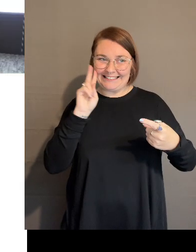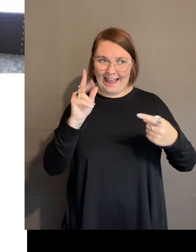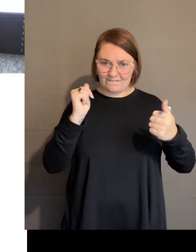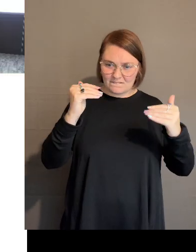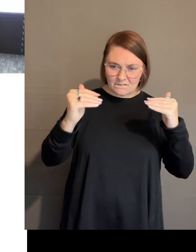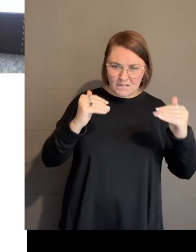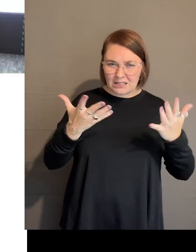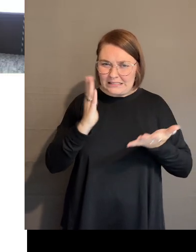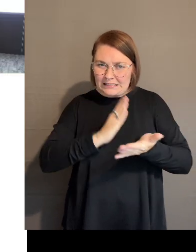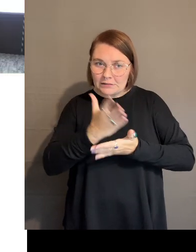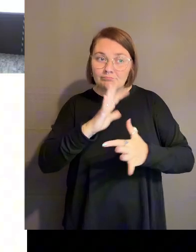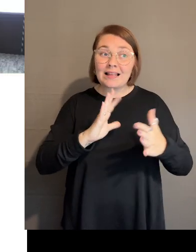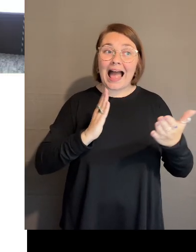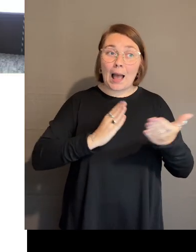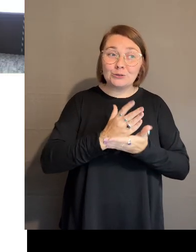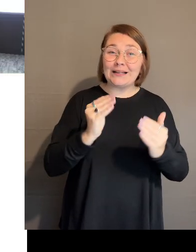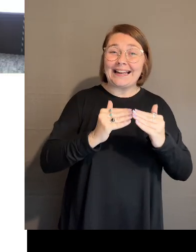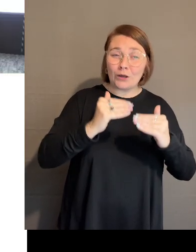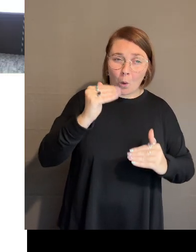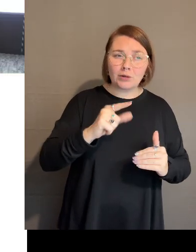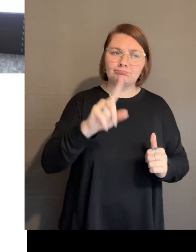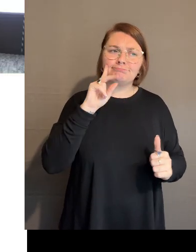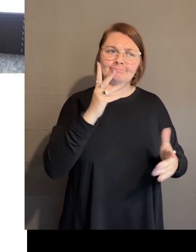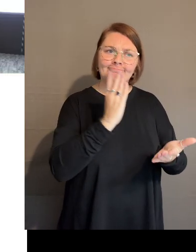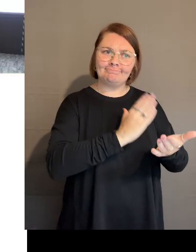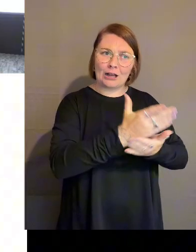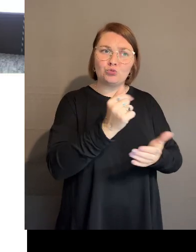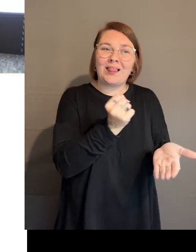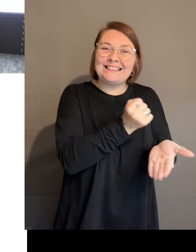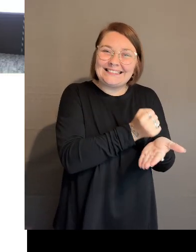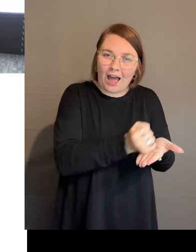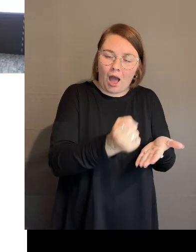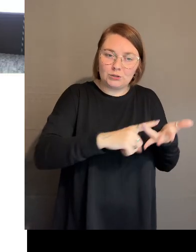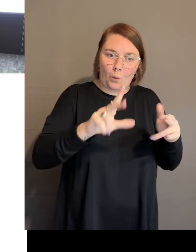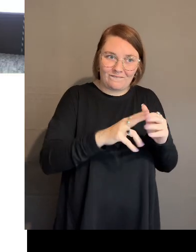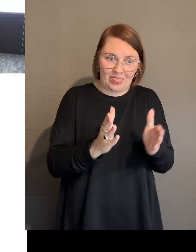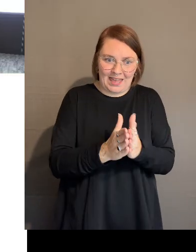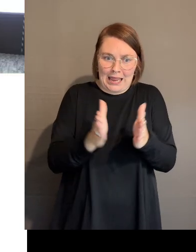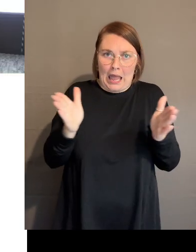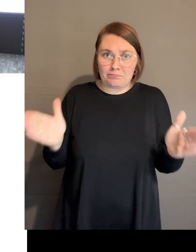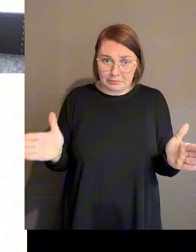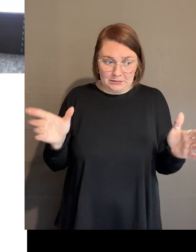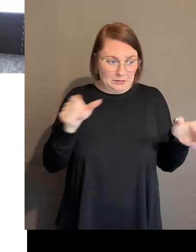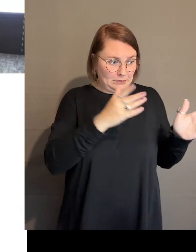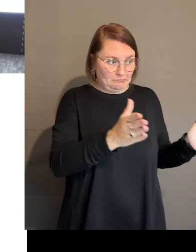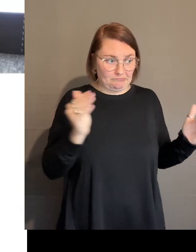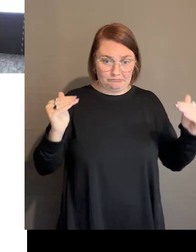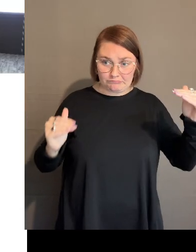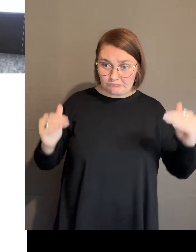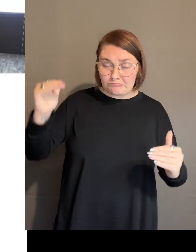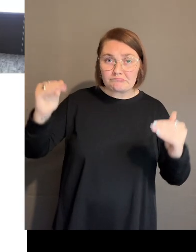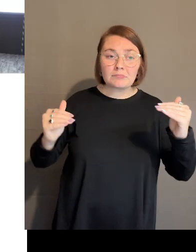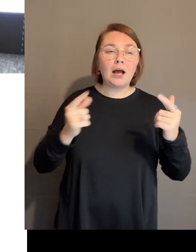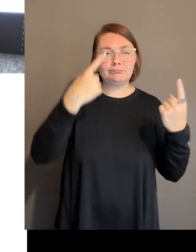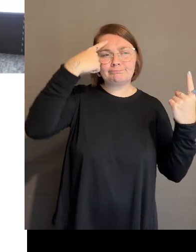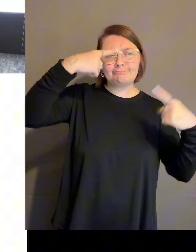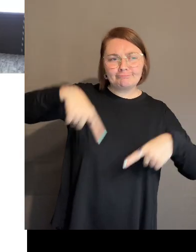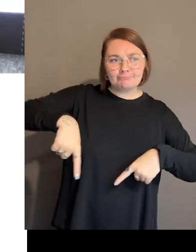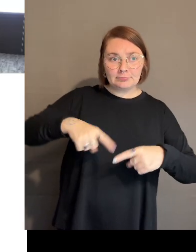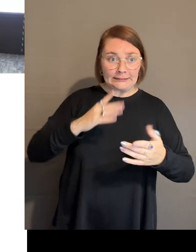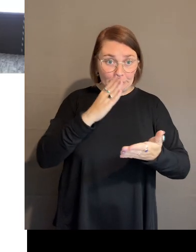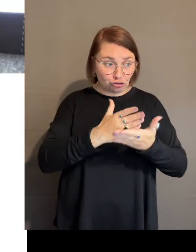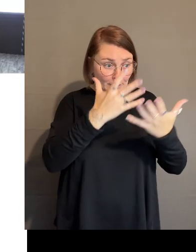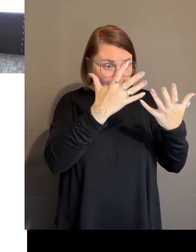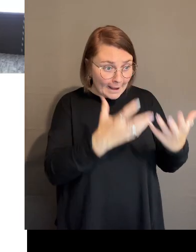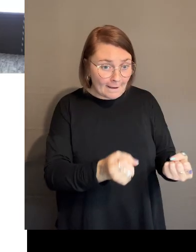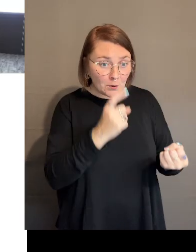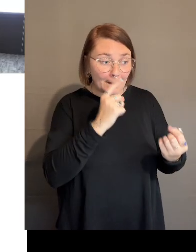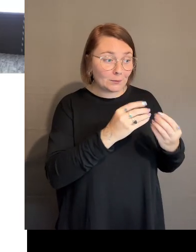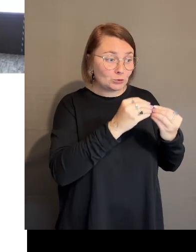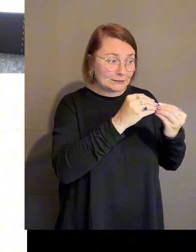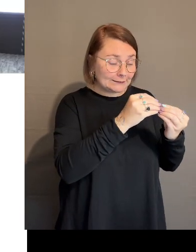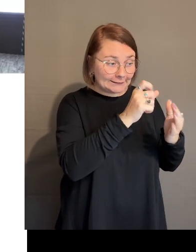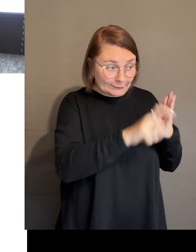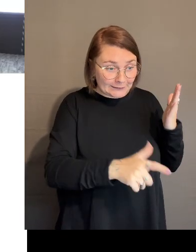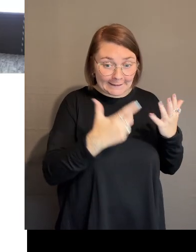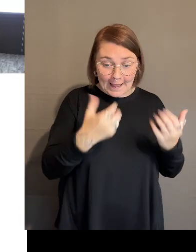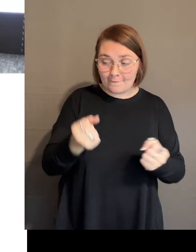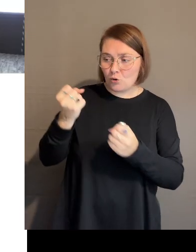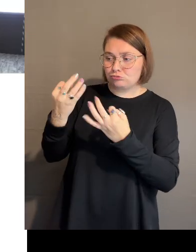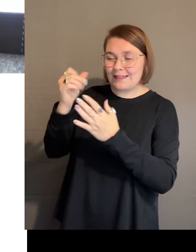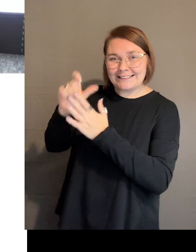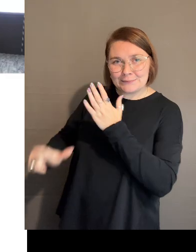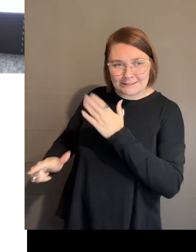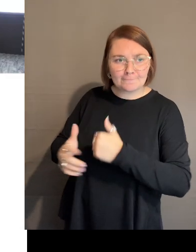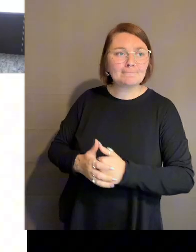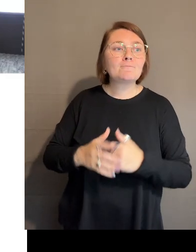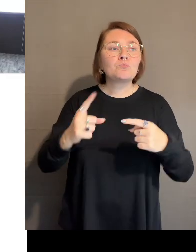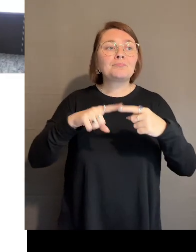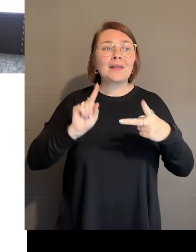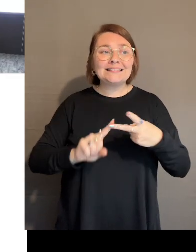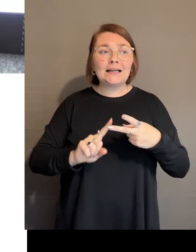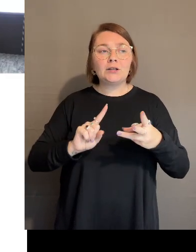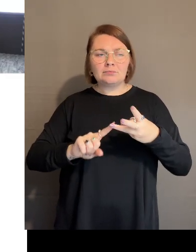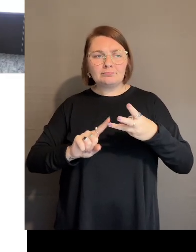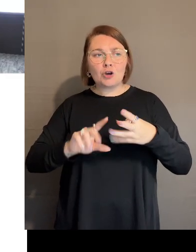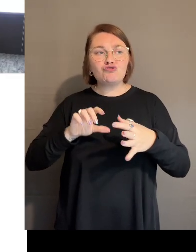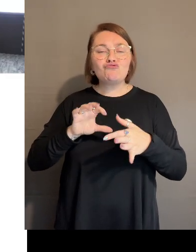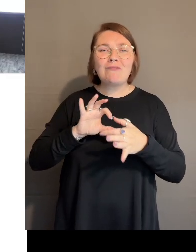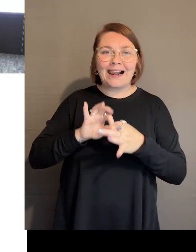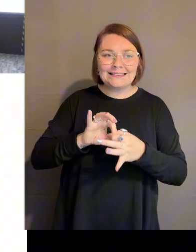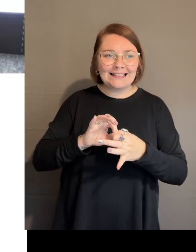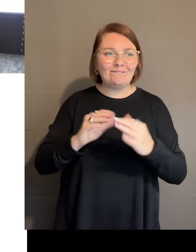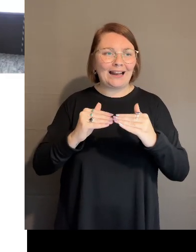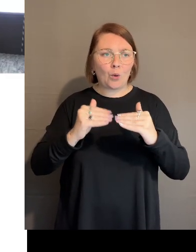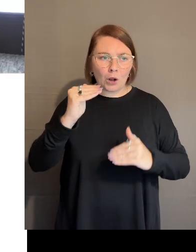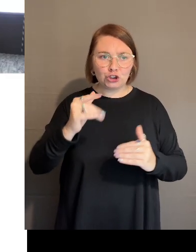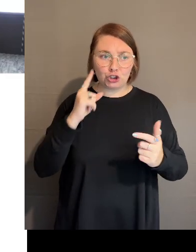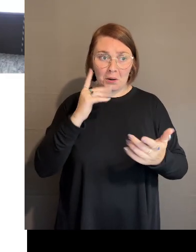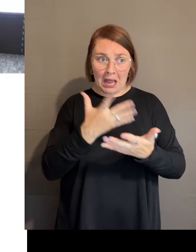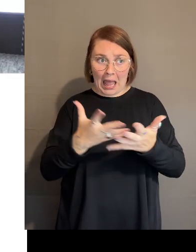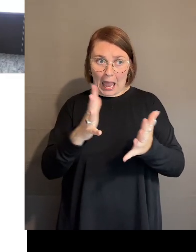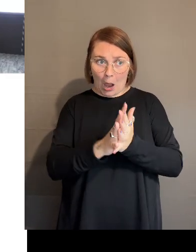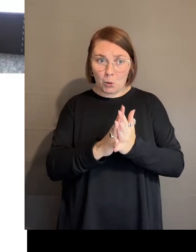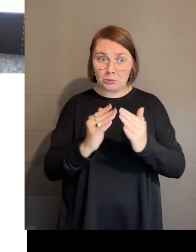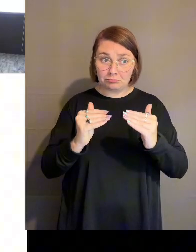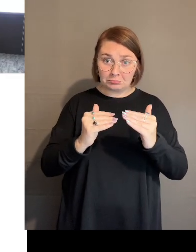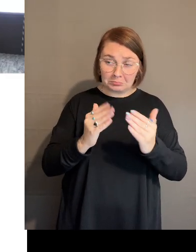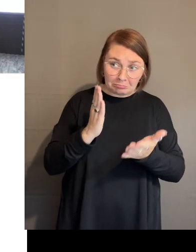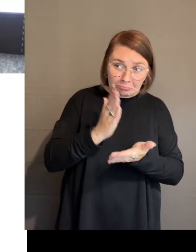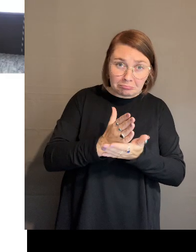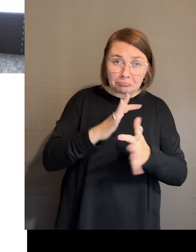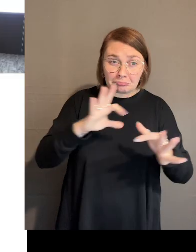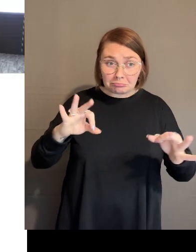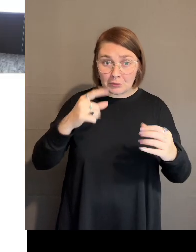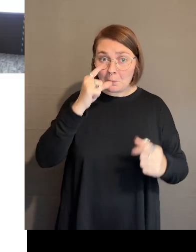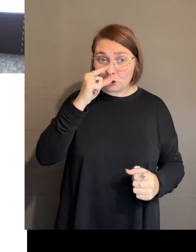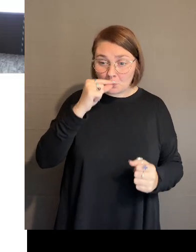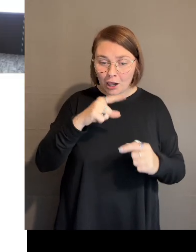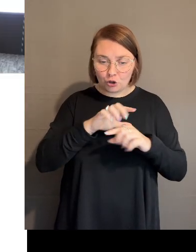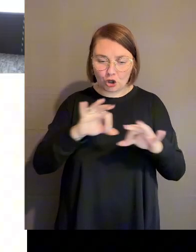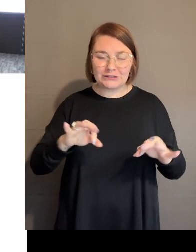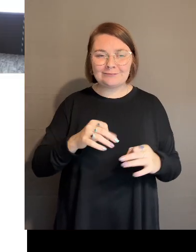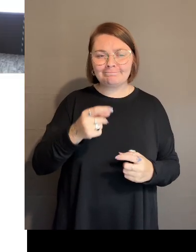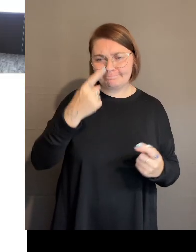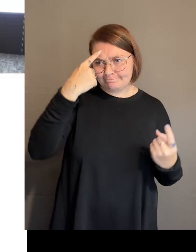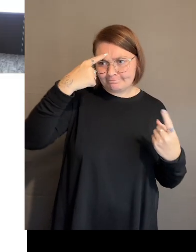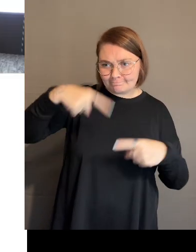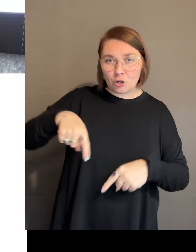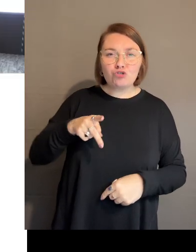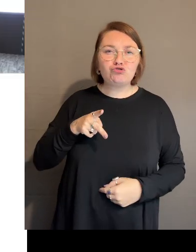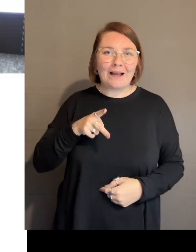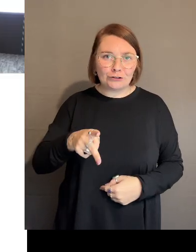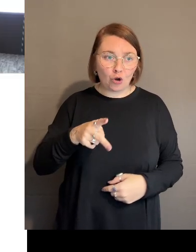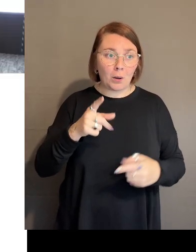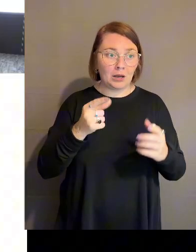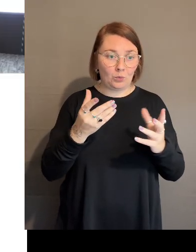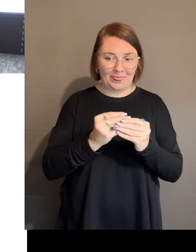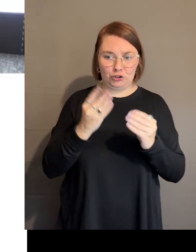The absolute inequality captured the actual size of the gap, and were calculated as the difference in the prevalence between people with and without disability, while the relative inequality shows how unequal the chances are, and were calculated as the ratio of the prevalence between two groups.